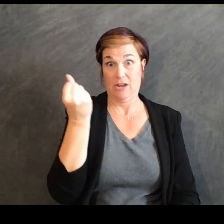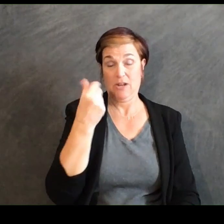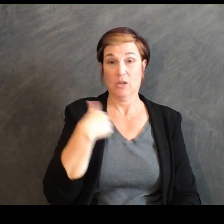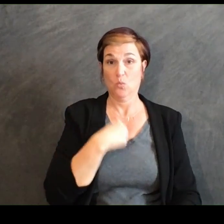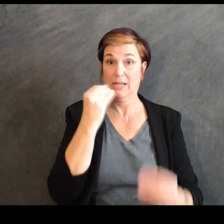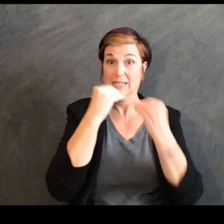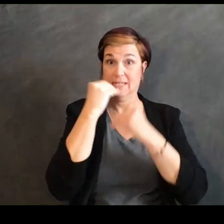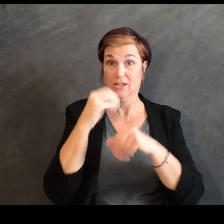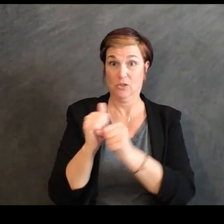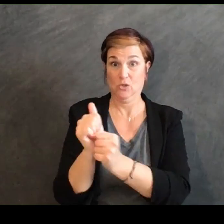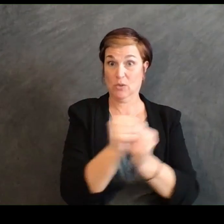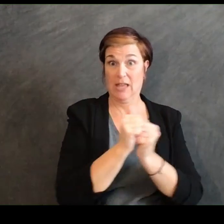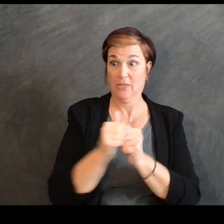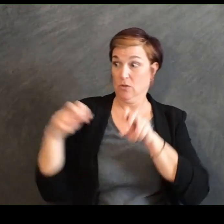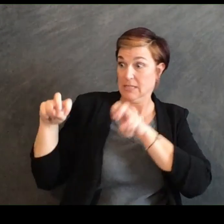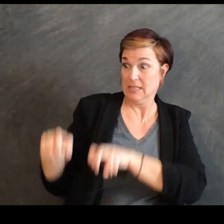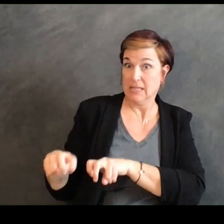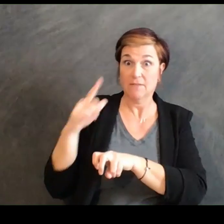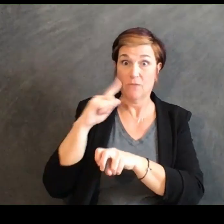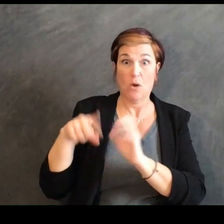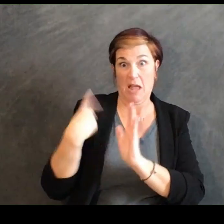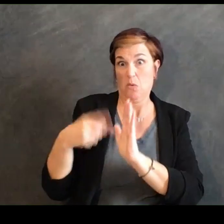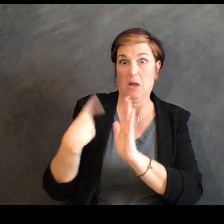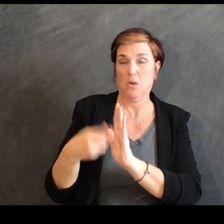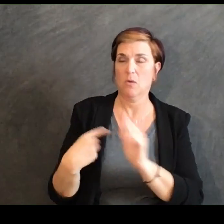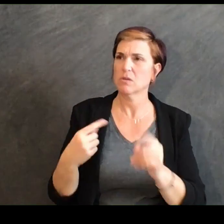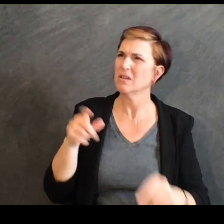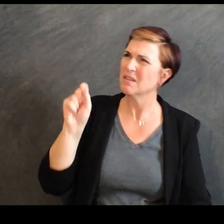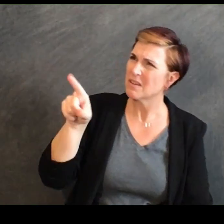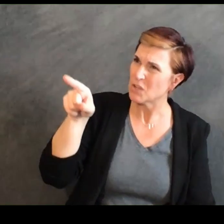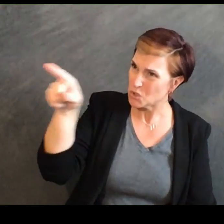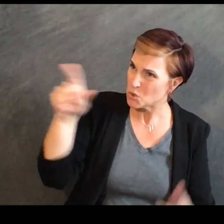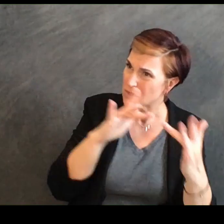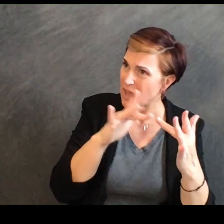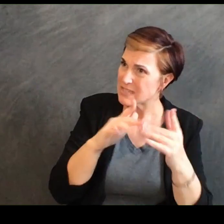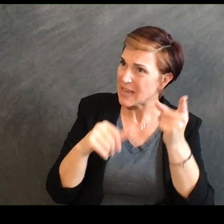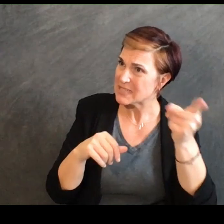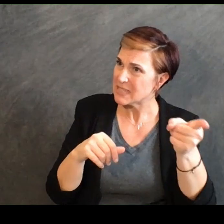long period of time but are you in contact with him over the coronavirus no